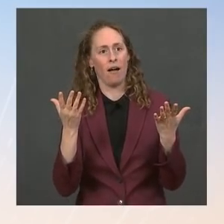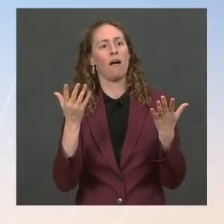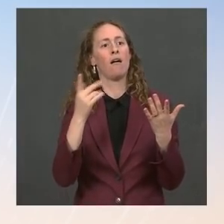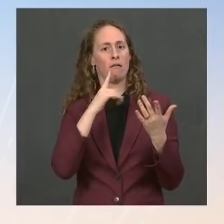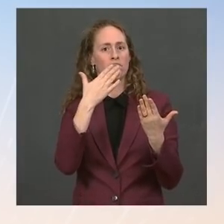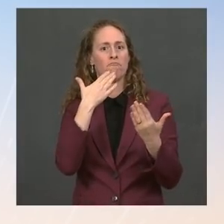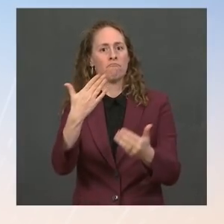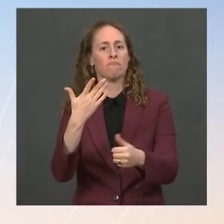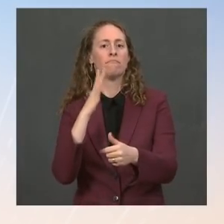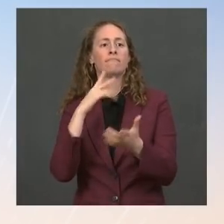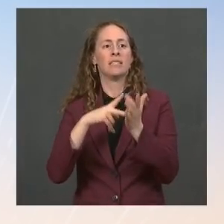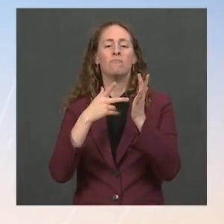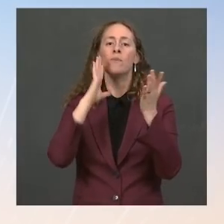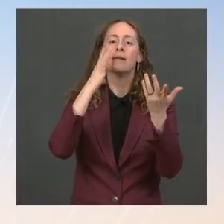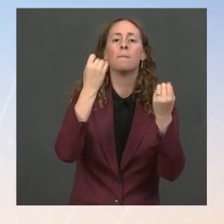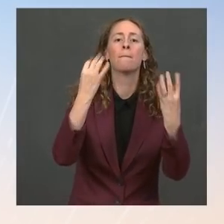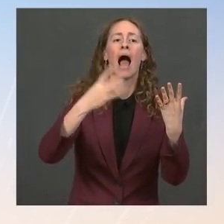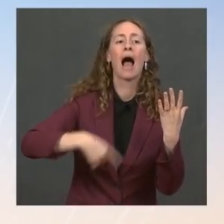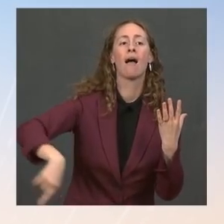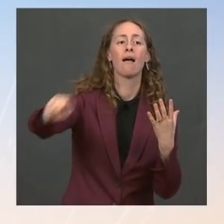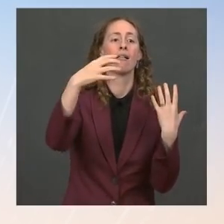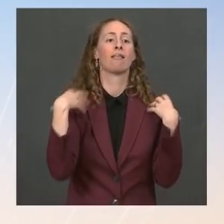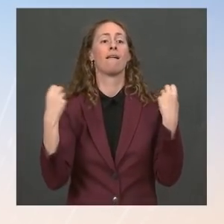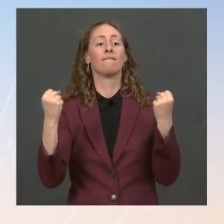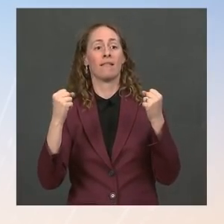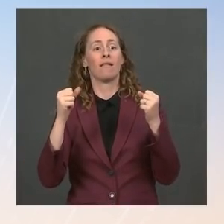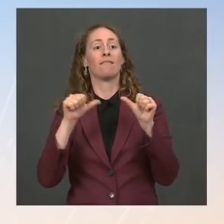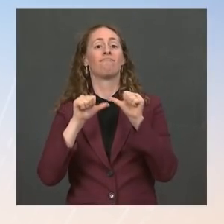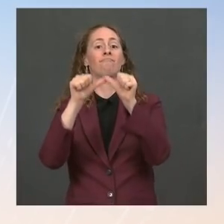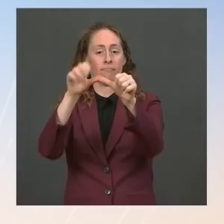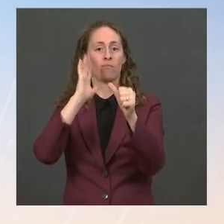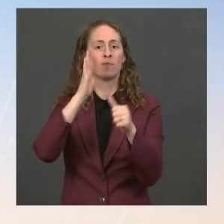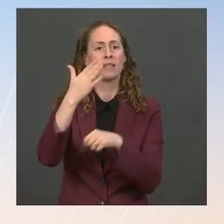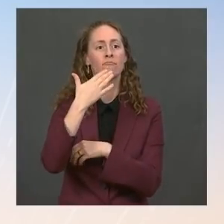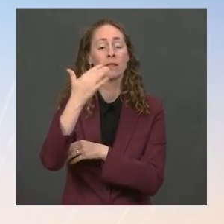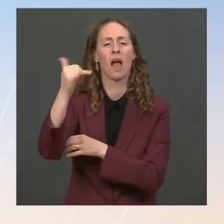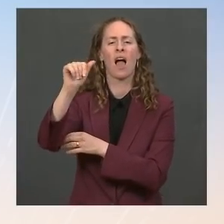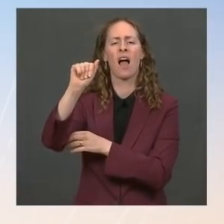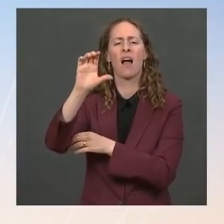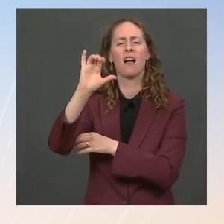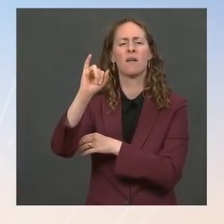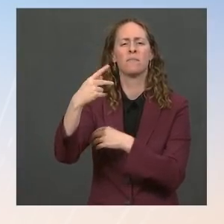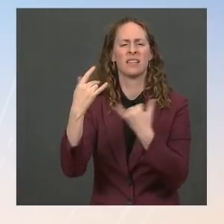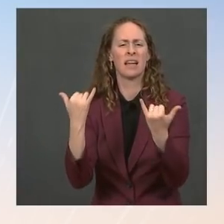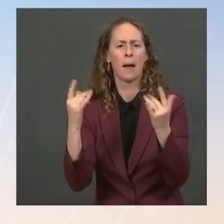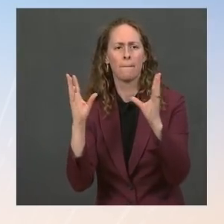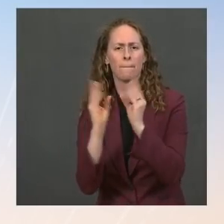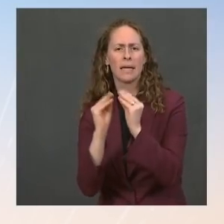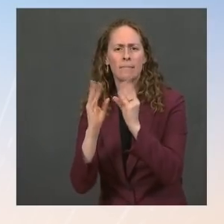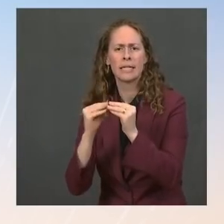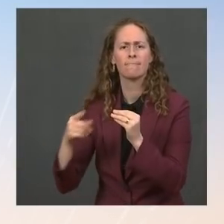the steps now is that ACIP is planning to meet. Based on their recommendation, we're, of course, prepared to operationalize on the plan.